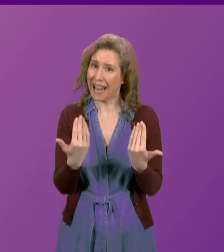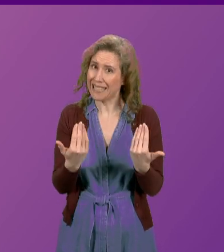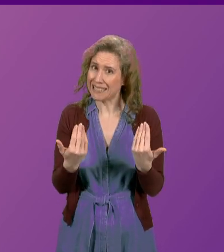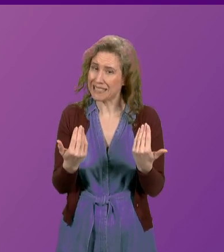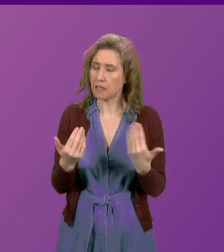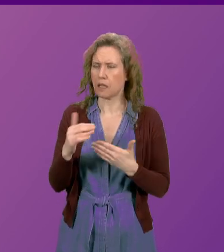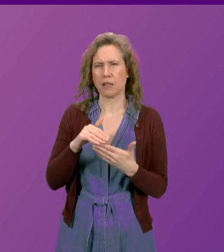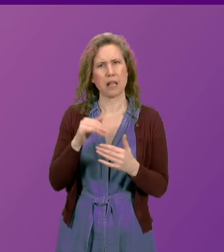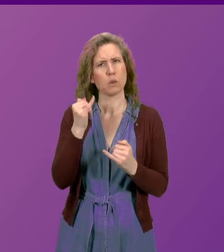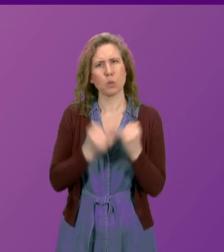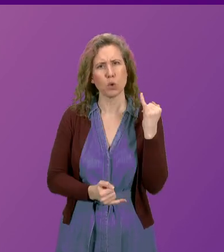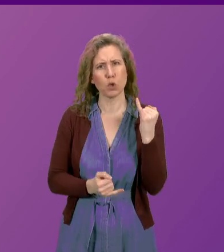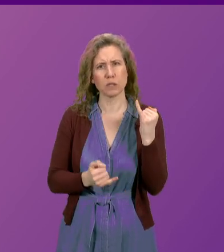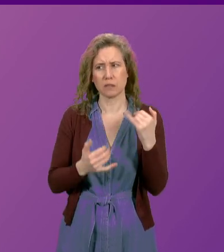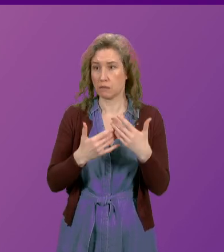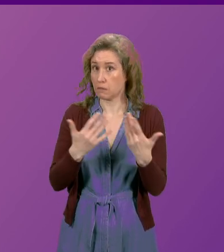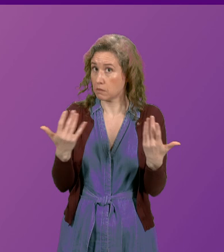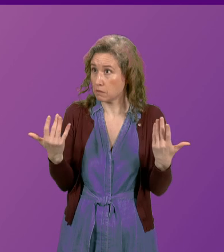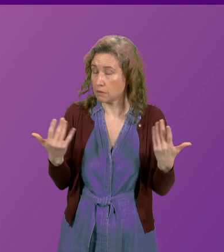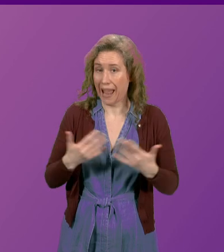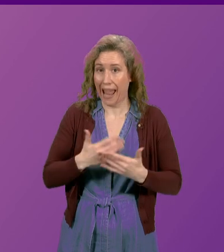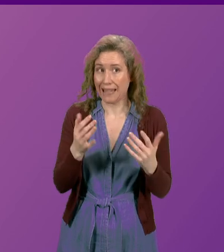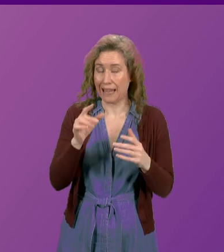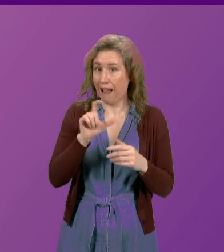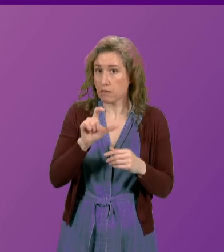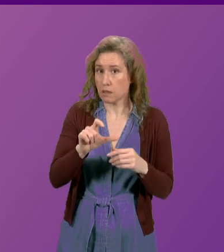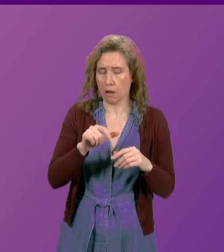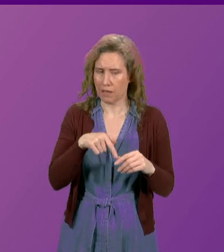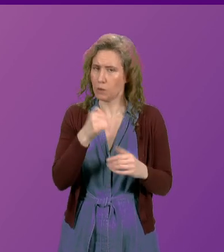lowest percentage for any major cancer type. Will the First Minister advise members what